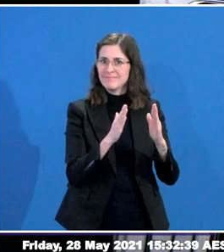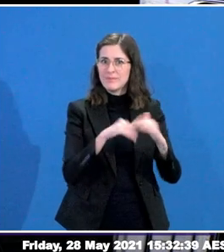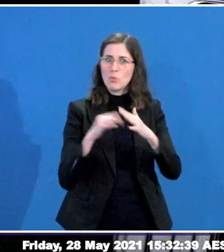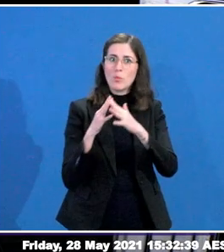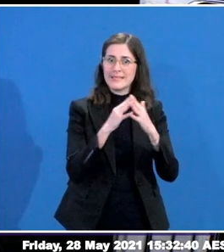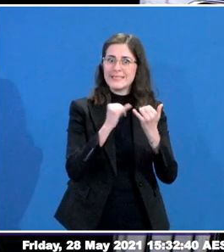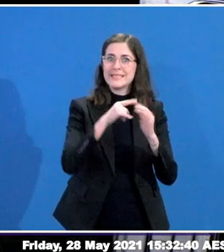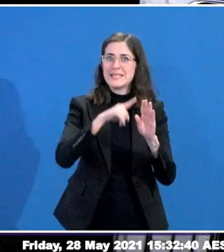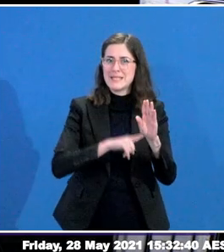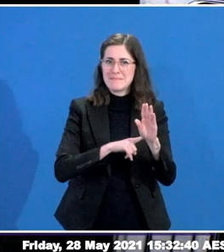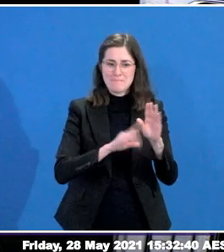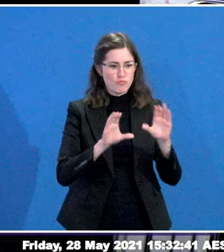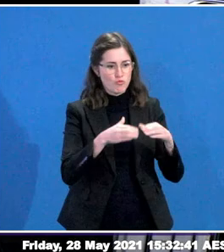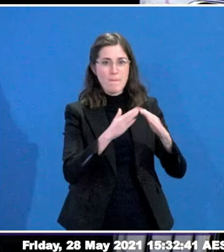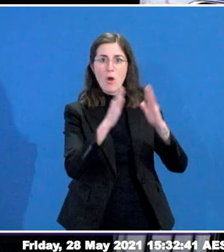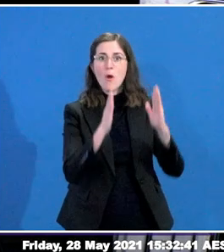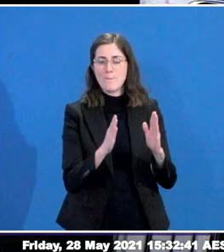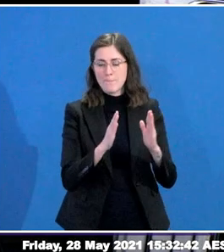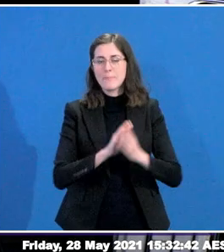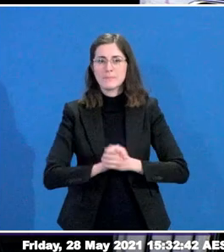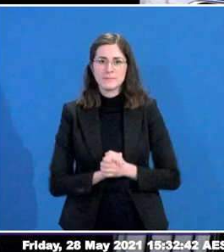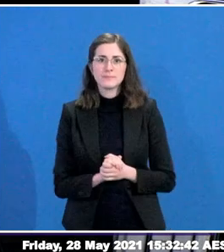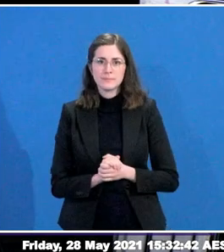accommodation located in Western Sydney.